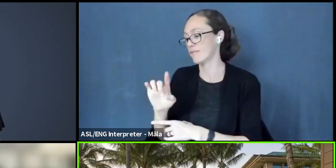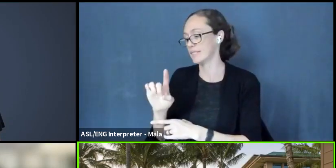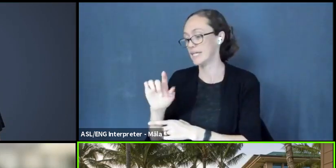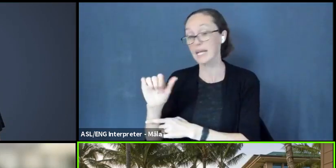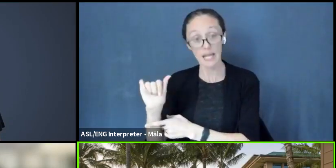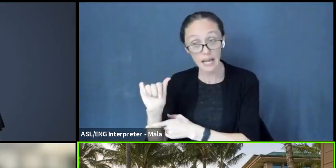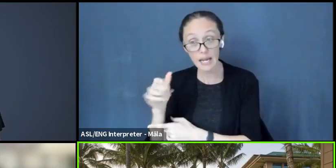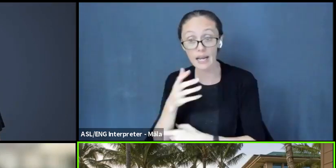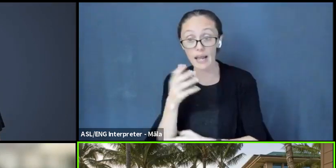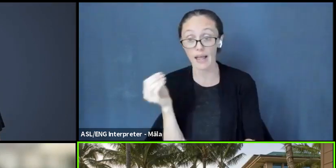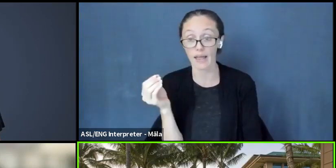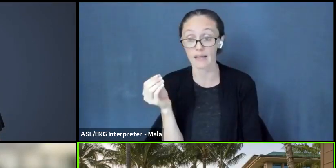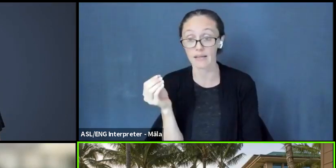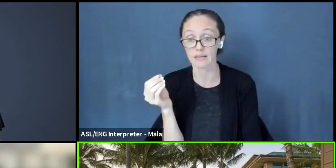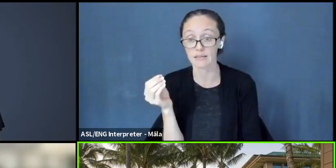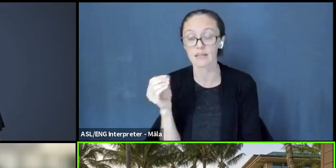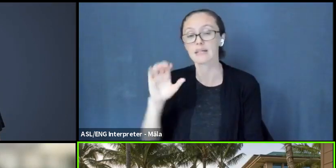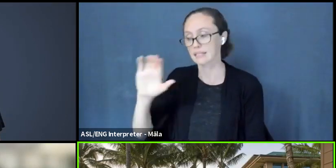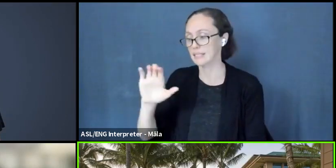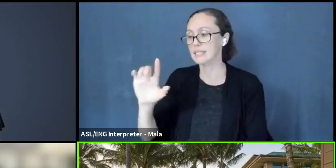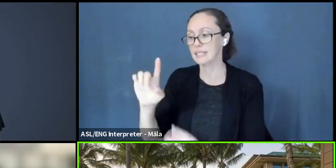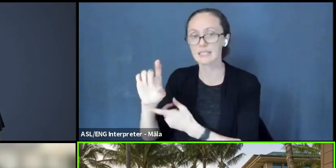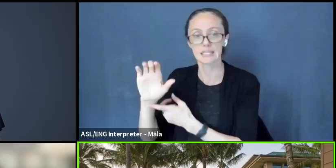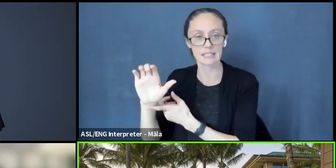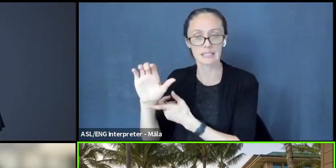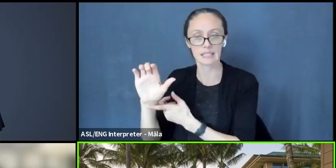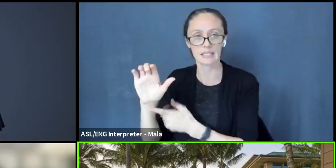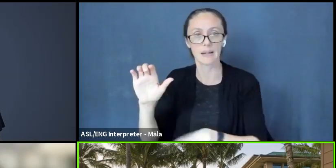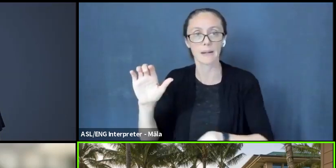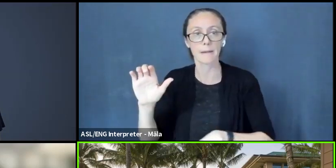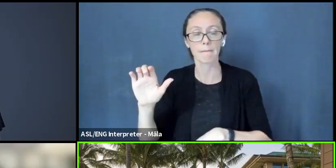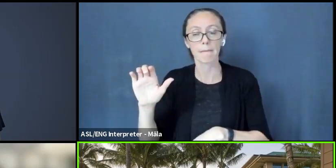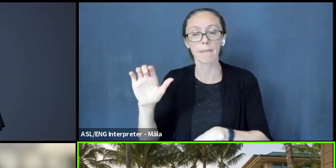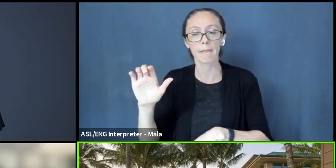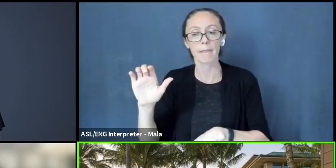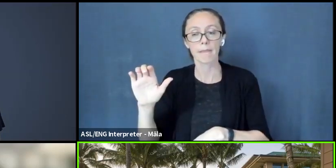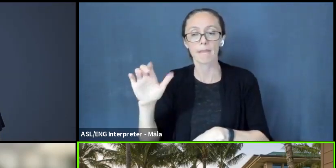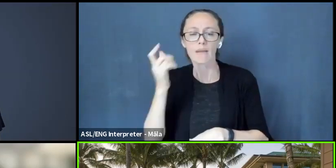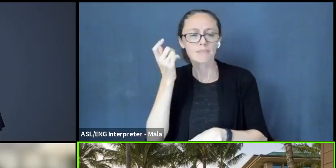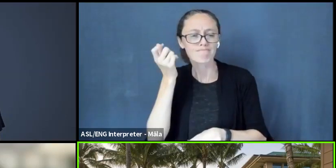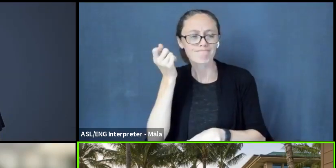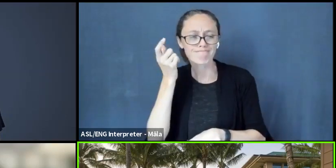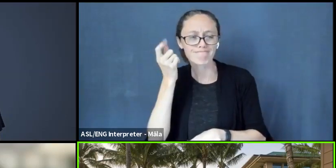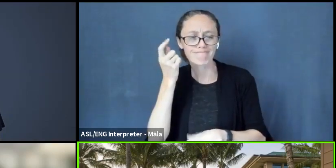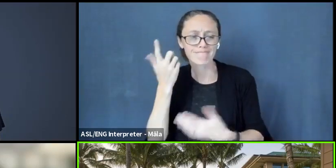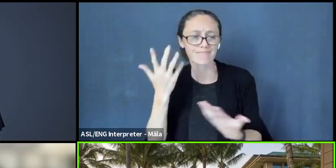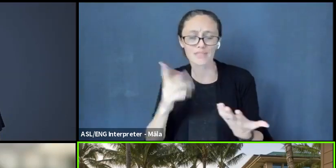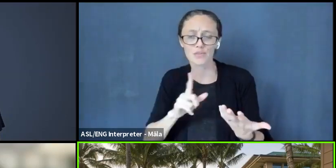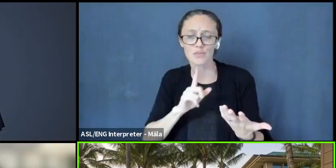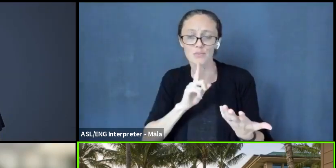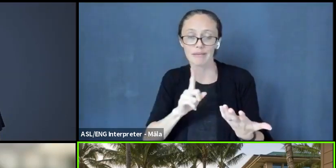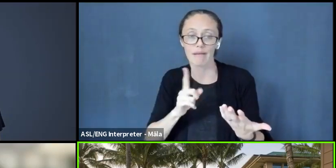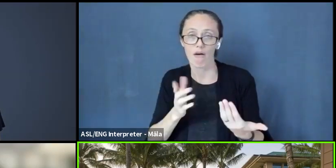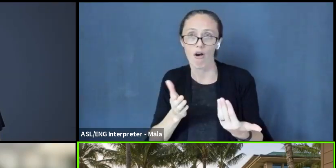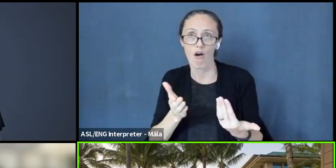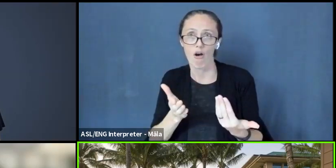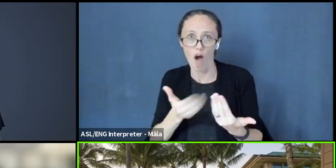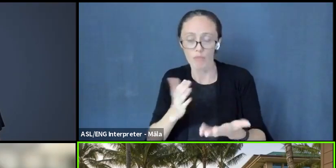and the CDC, is that just most almost all of these studies are just measuring antibody